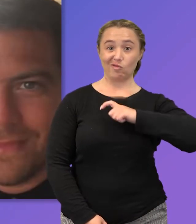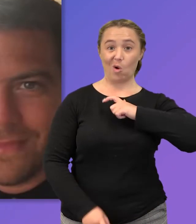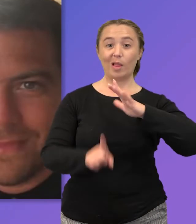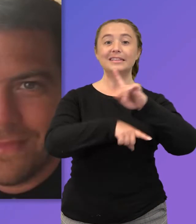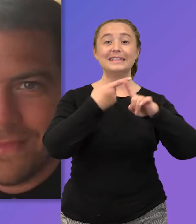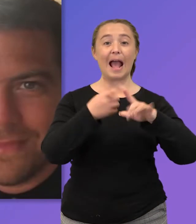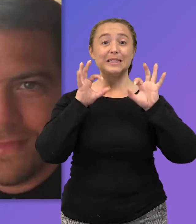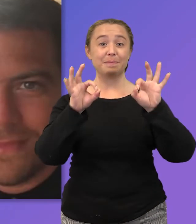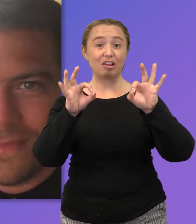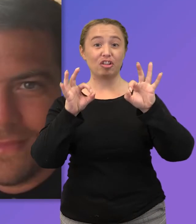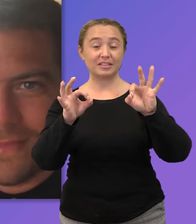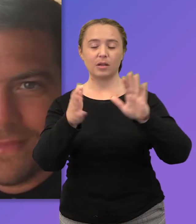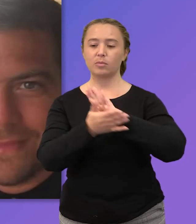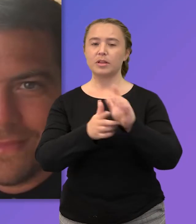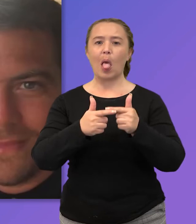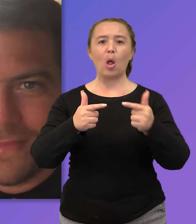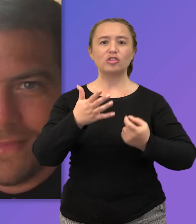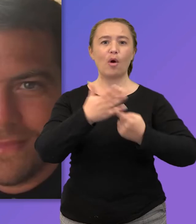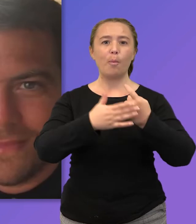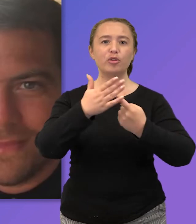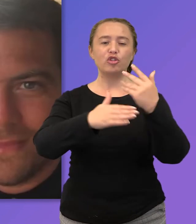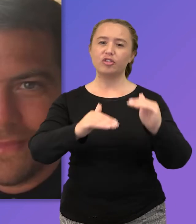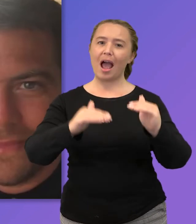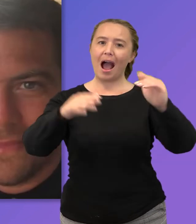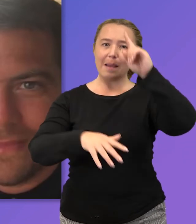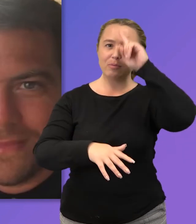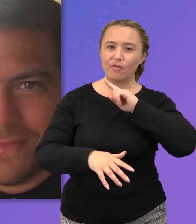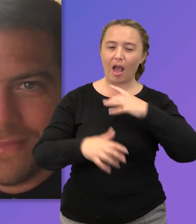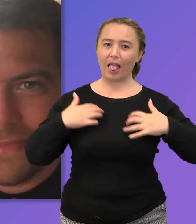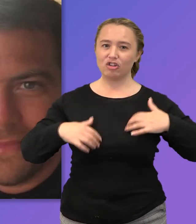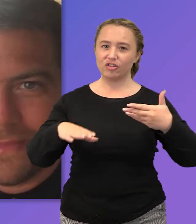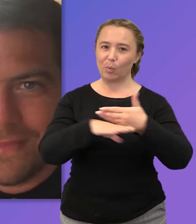My role as a tax specialist.I'm given opportunity to lead on high profile and interesting pieces